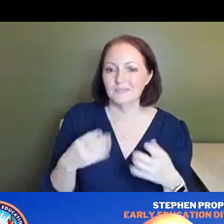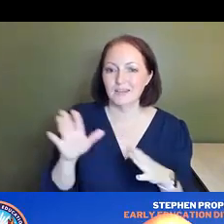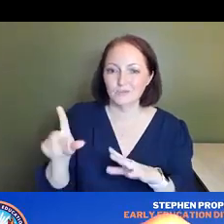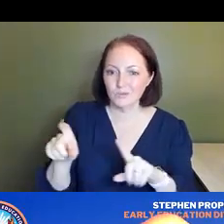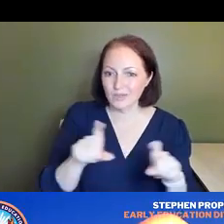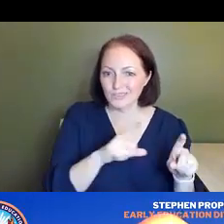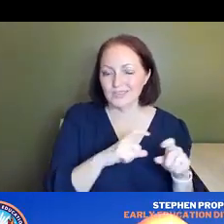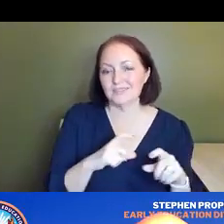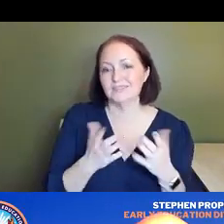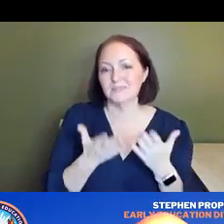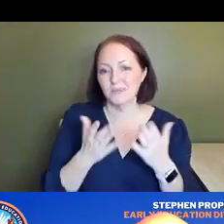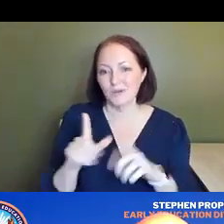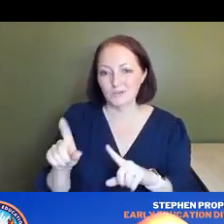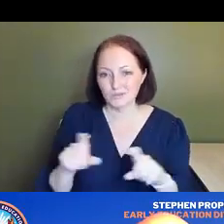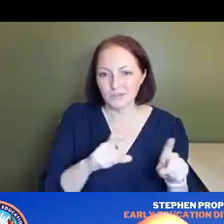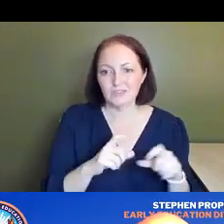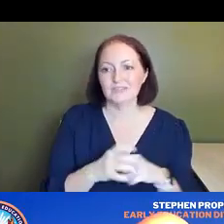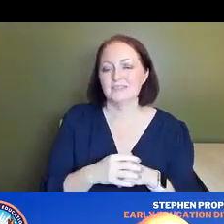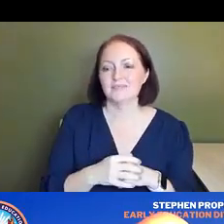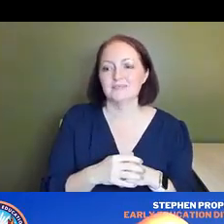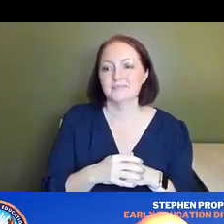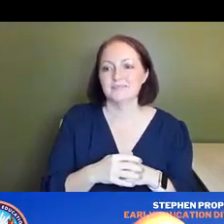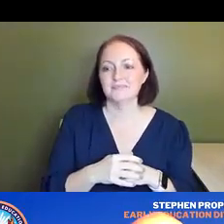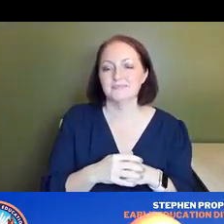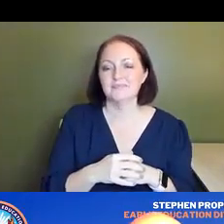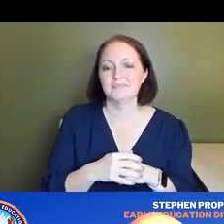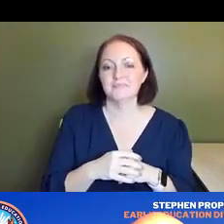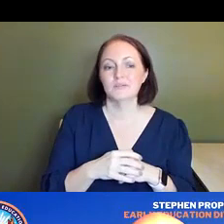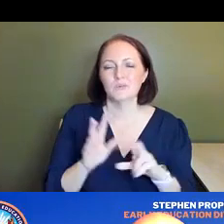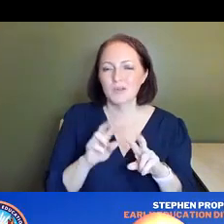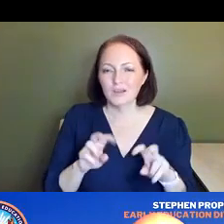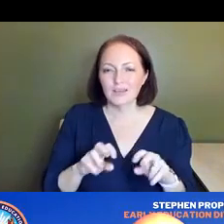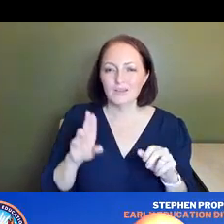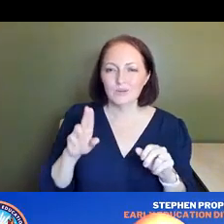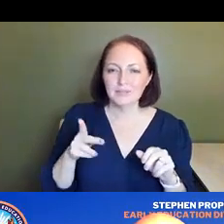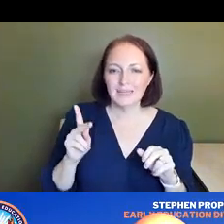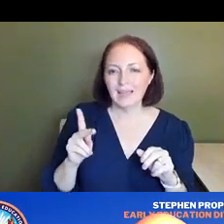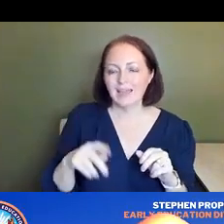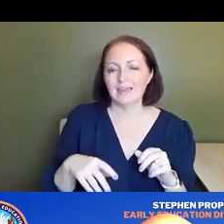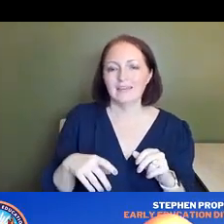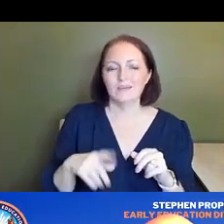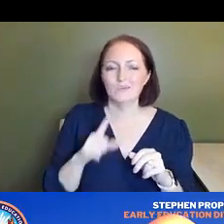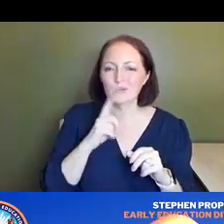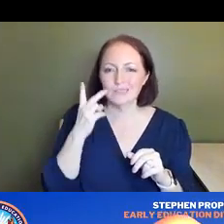your questions we you know as we as we look at UPK we really see this as you know you